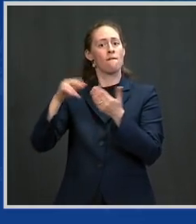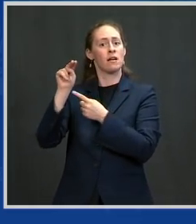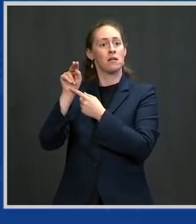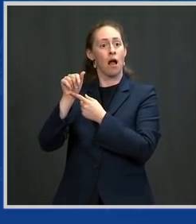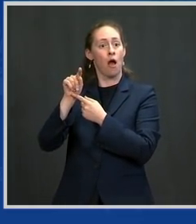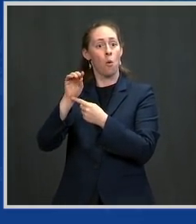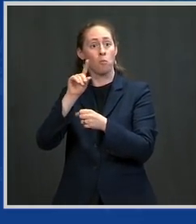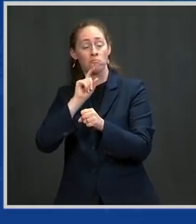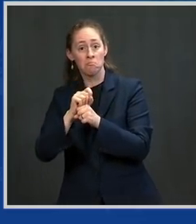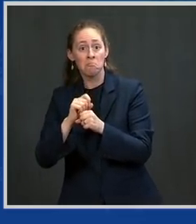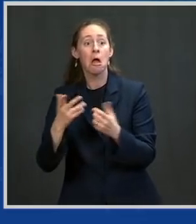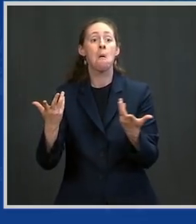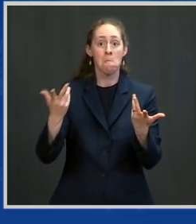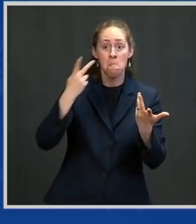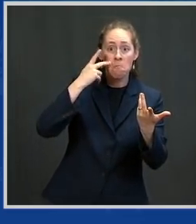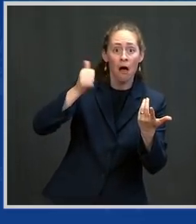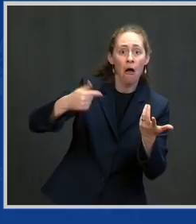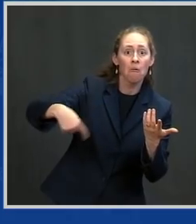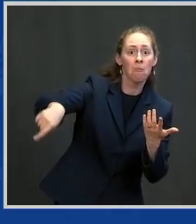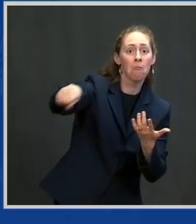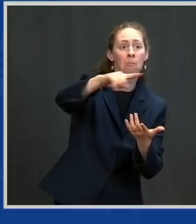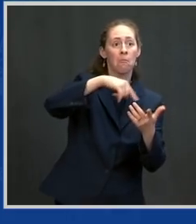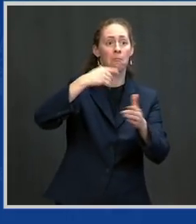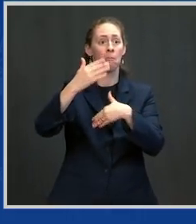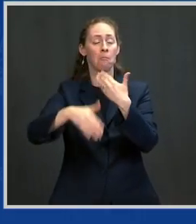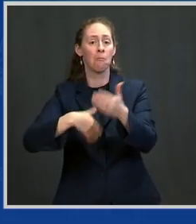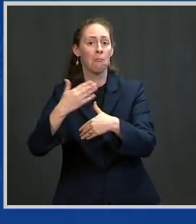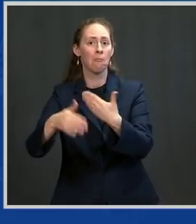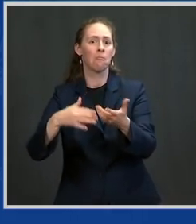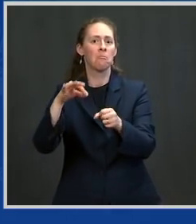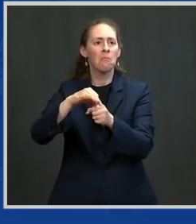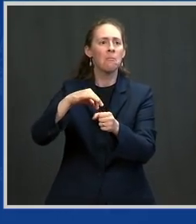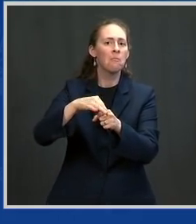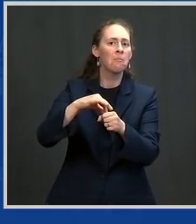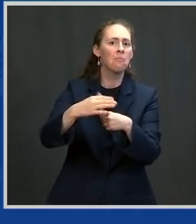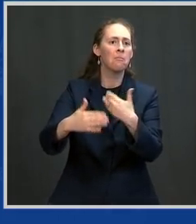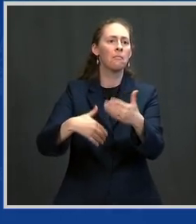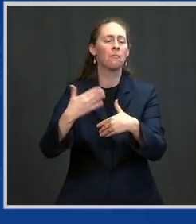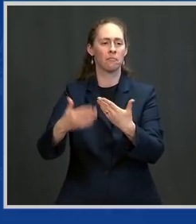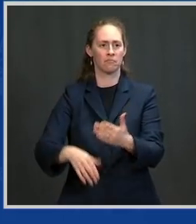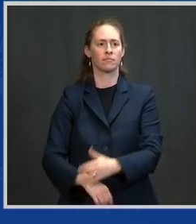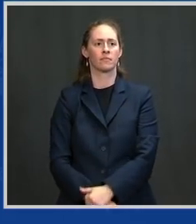But I know, for one thing, there has to be a co- -- they have to convince, and it's not easy.